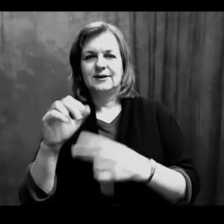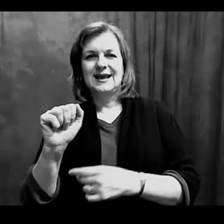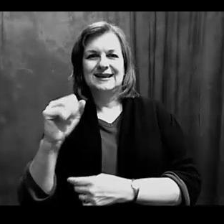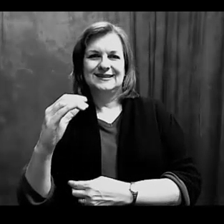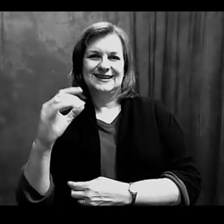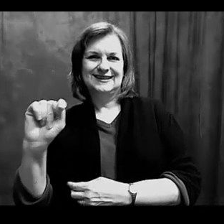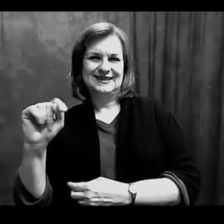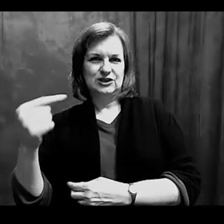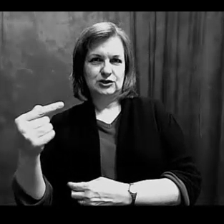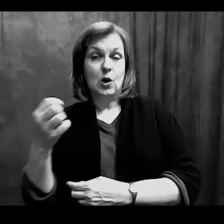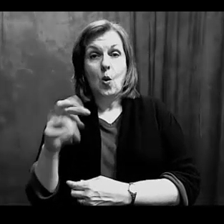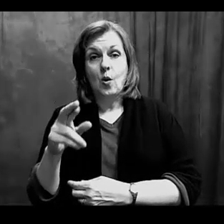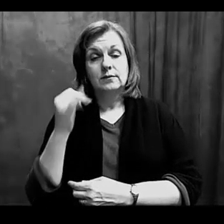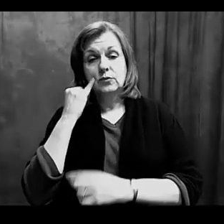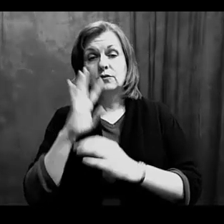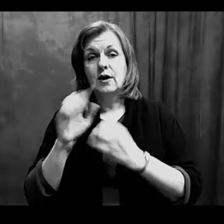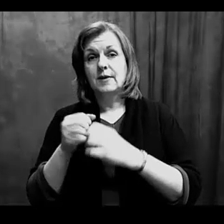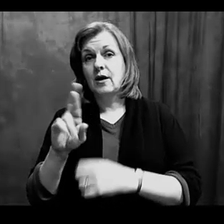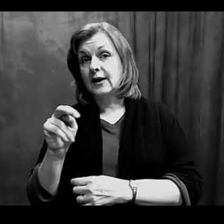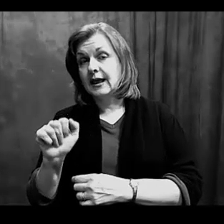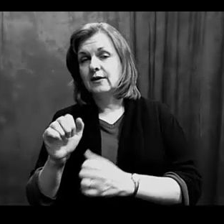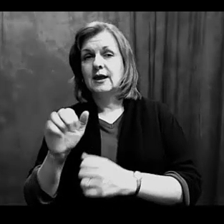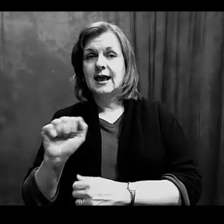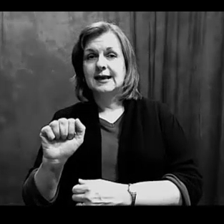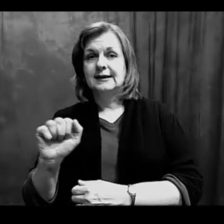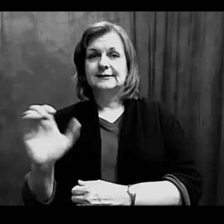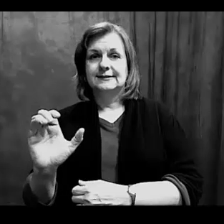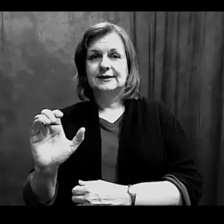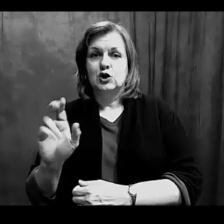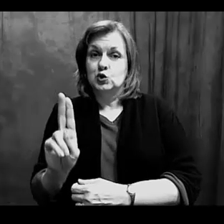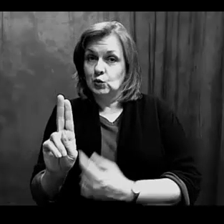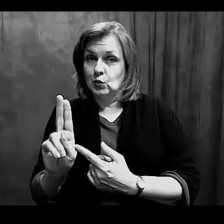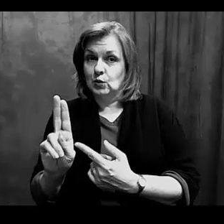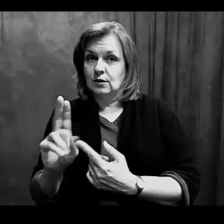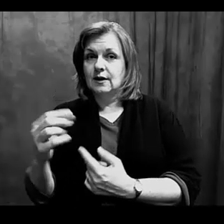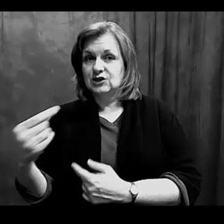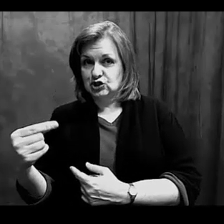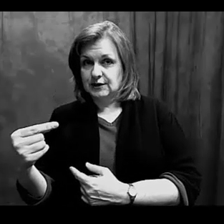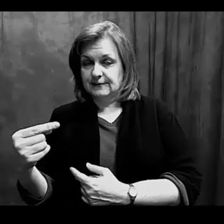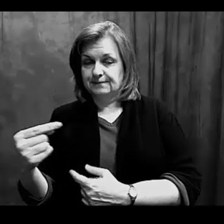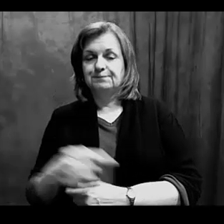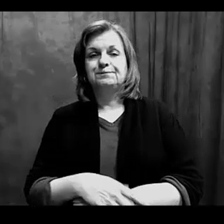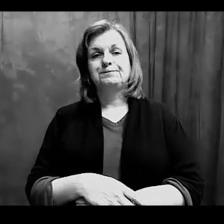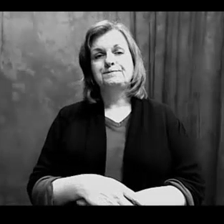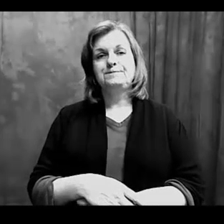nucleotides have a very basic structure they have a phosphate